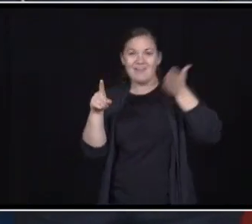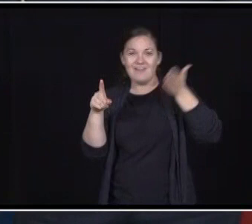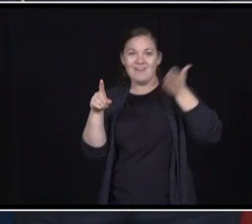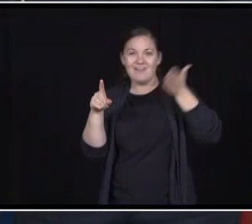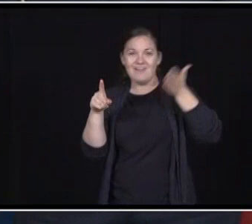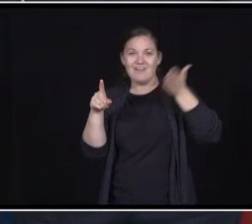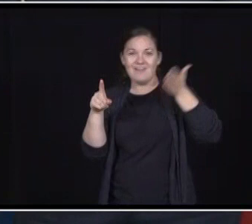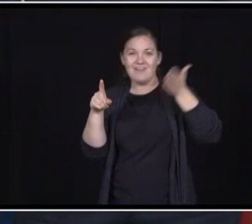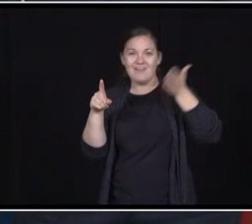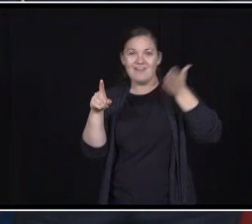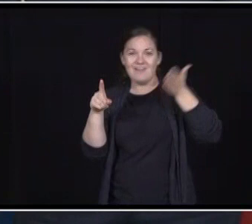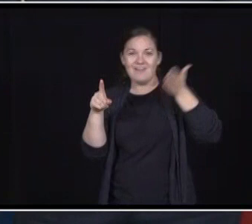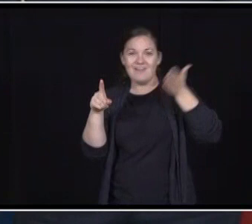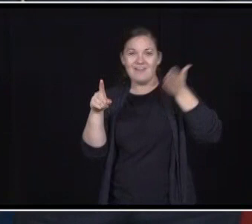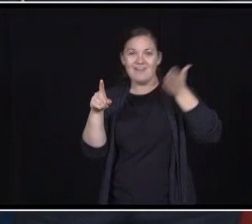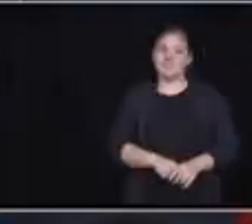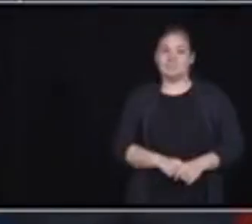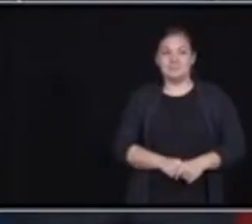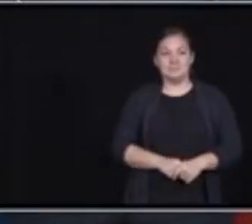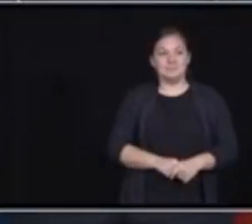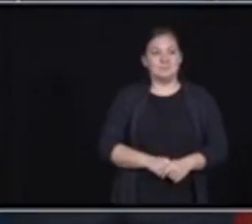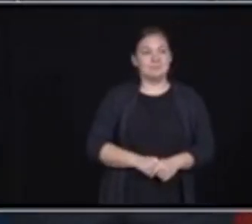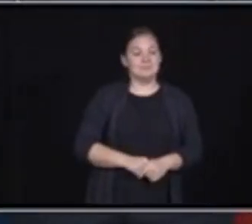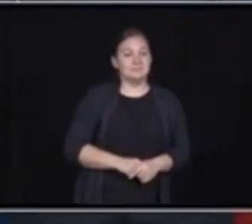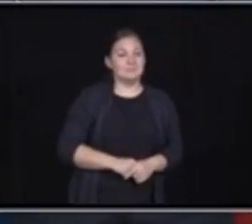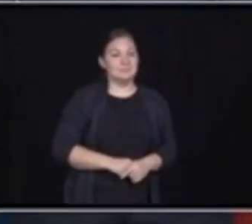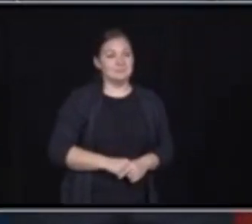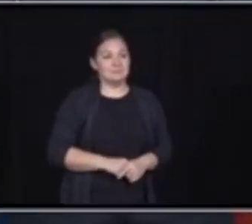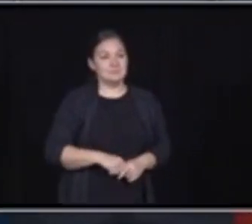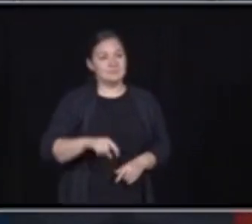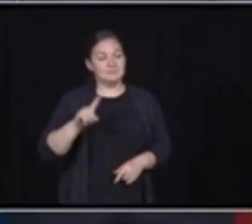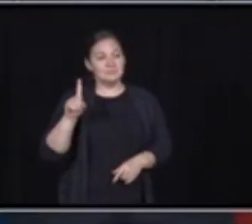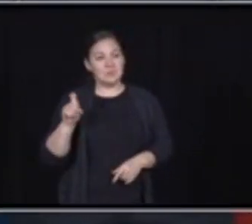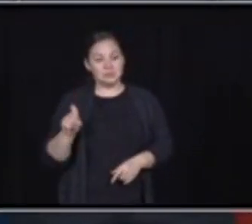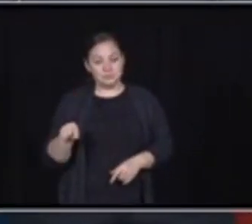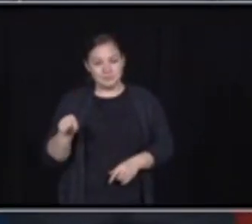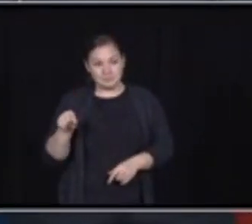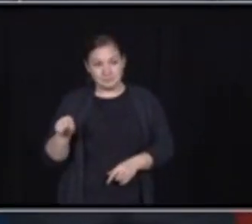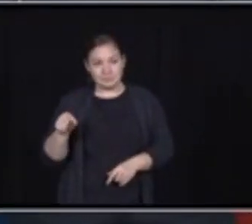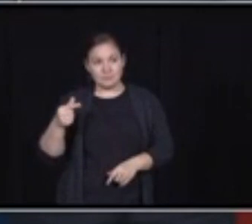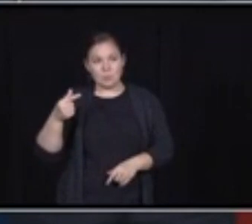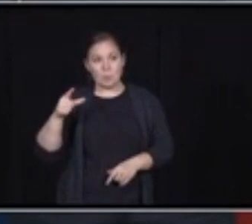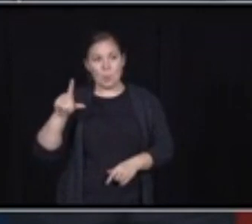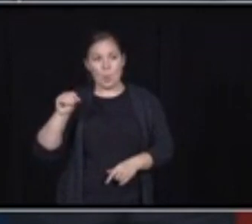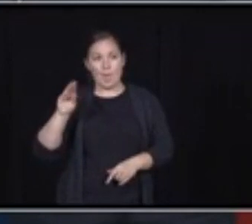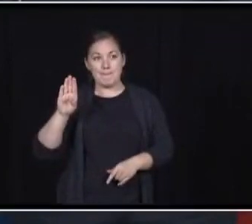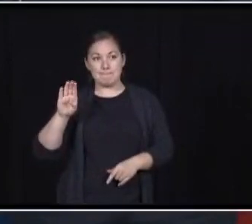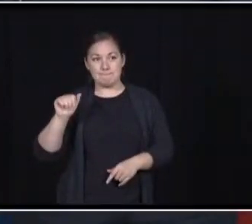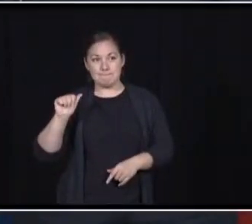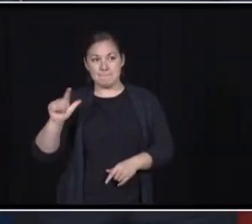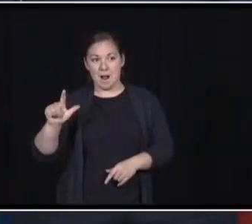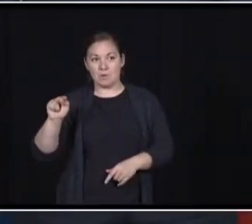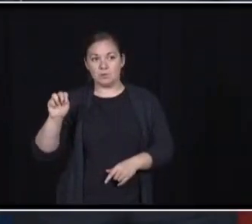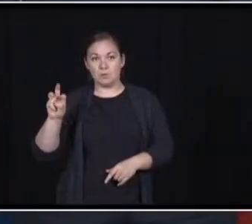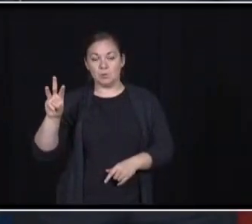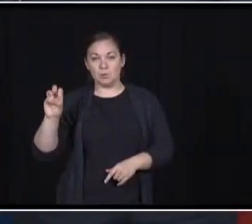The system is working. We are going to continue on with the pharmacy. Next question comes from Krystal Oakes from